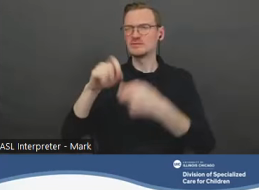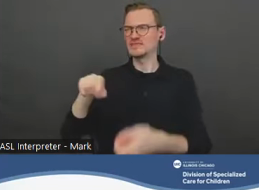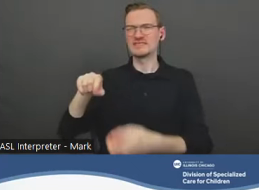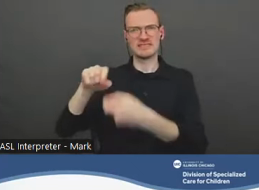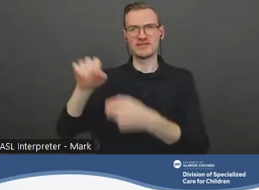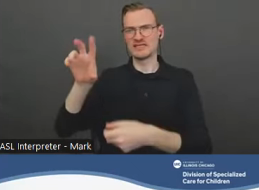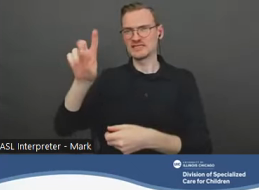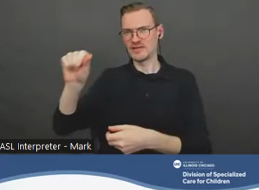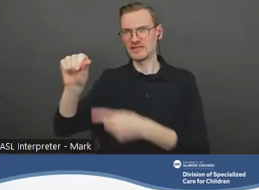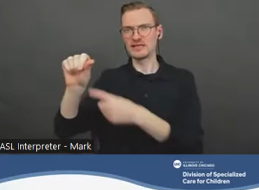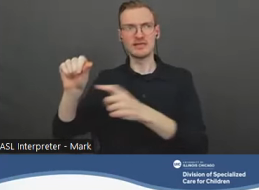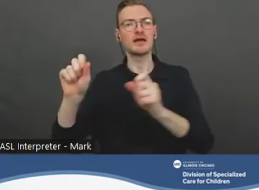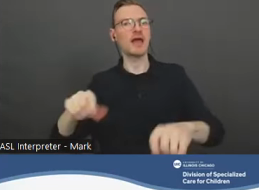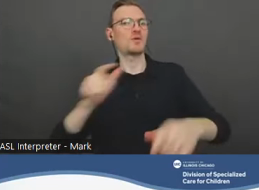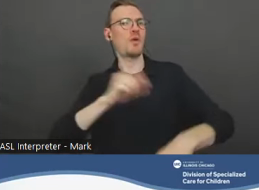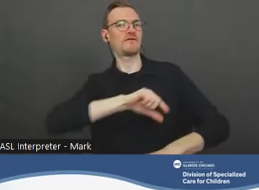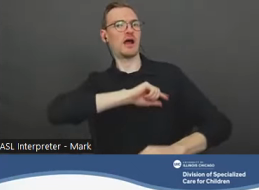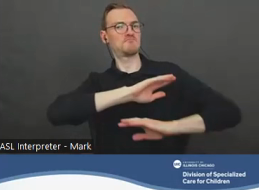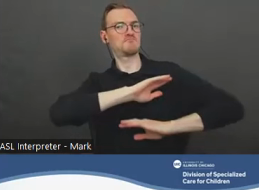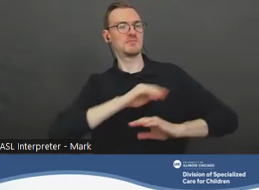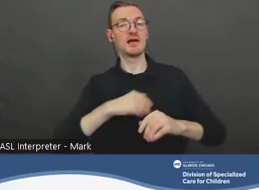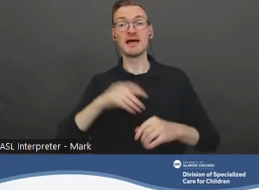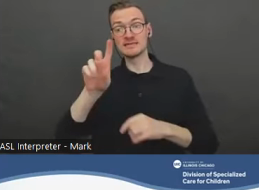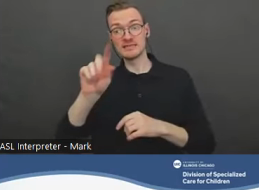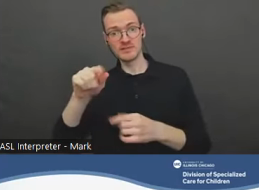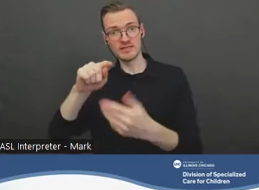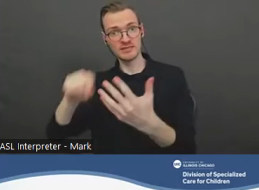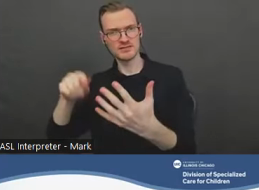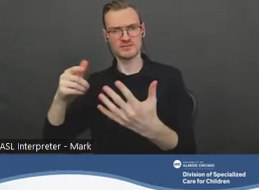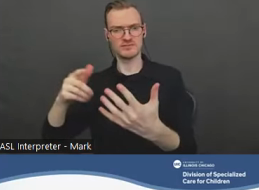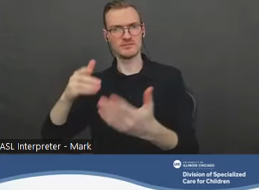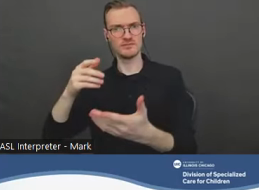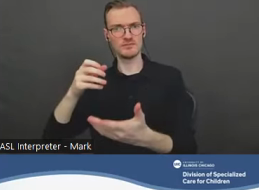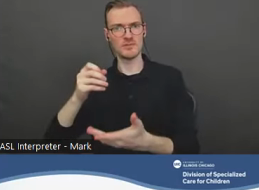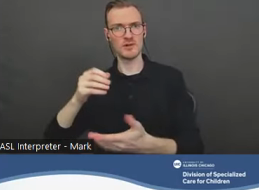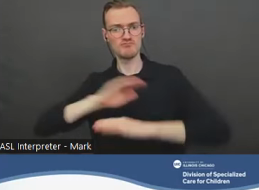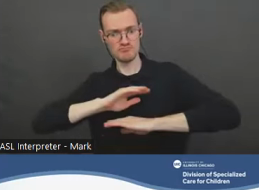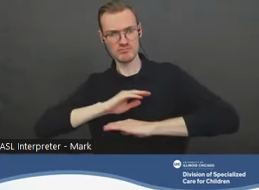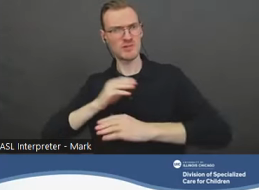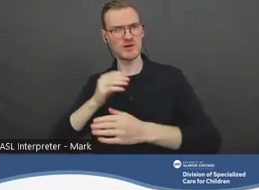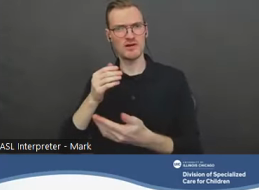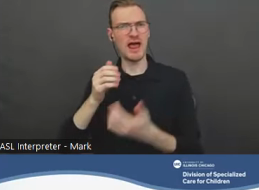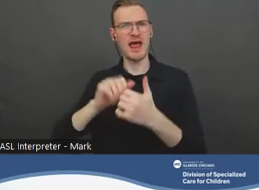that are eligible are set by the Social Security Administration so a disabled young adult must get